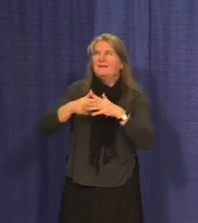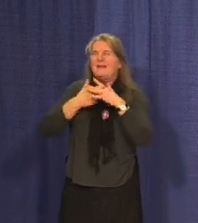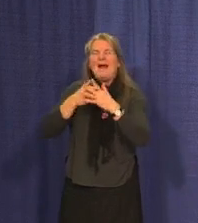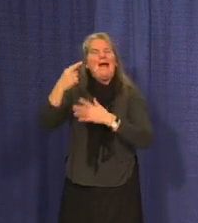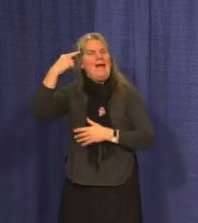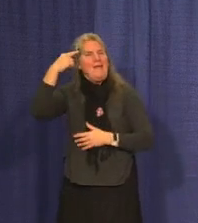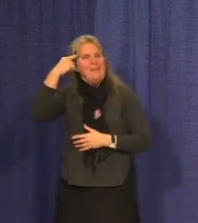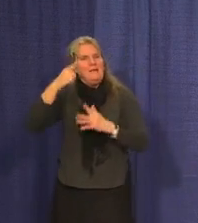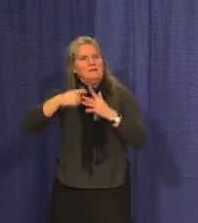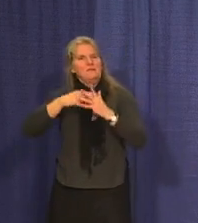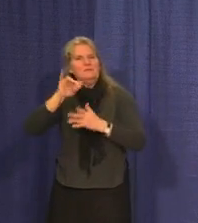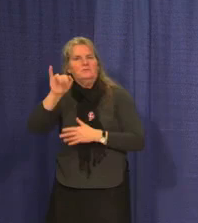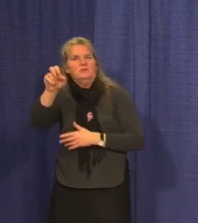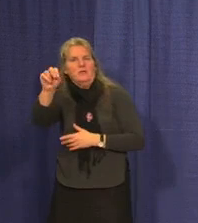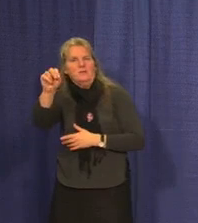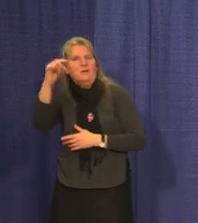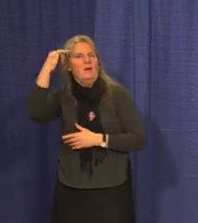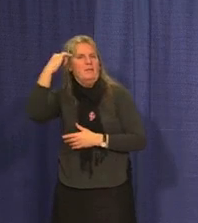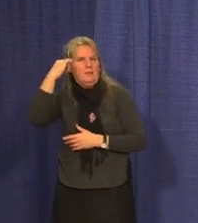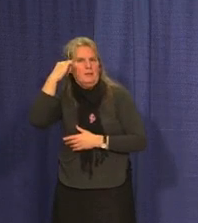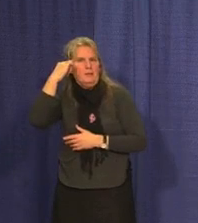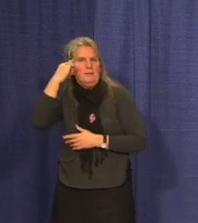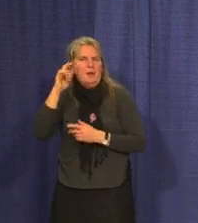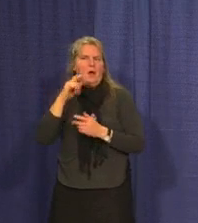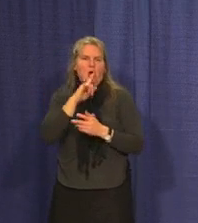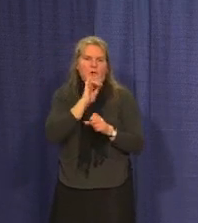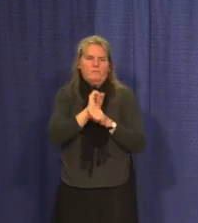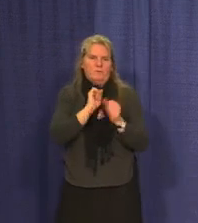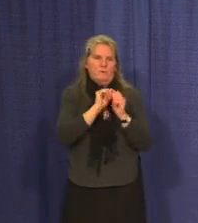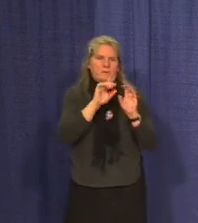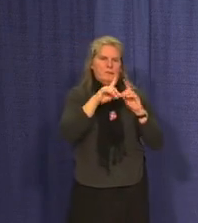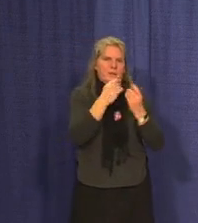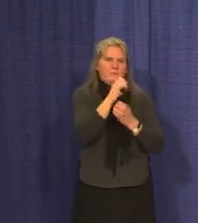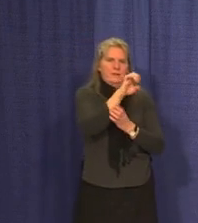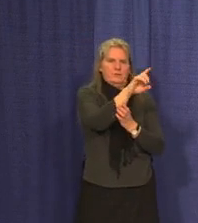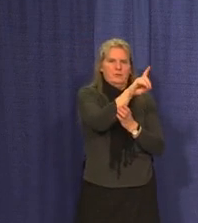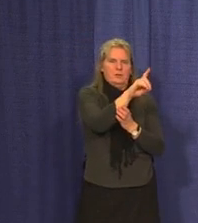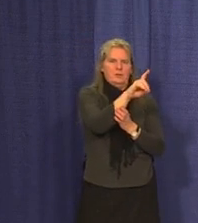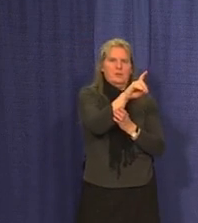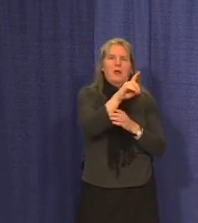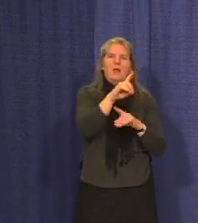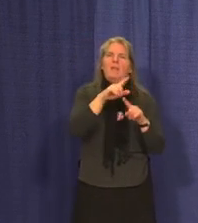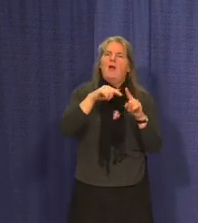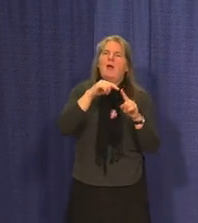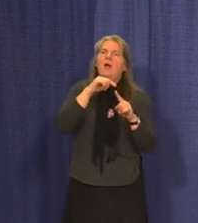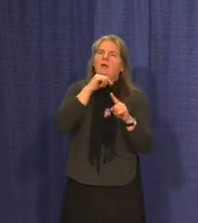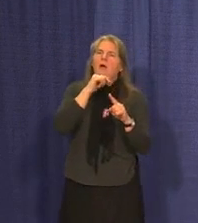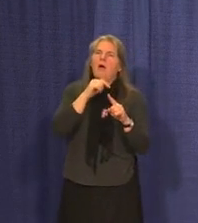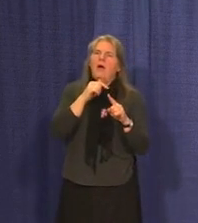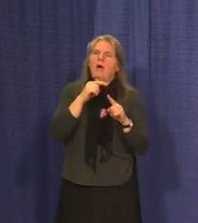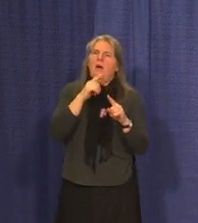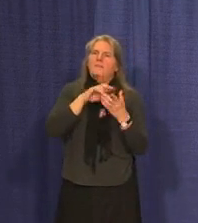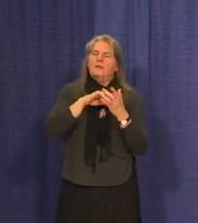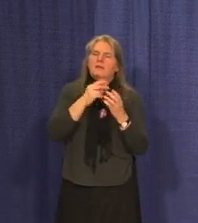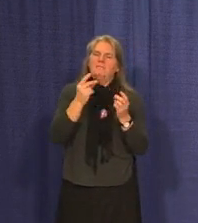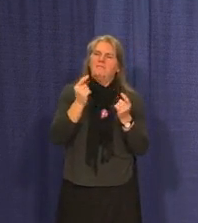for the new year. I will have to confirm that for sure, but I think again, that